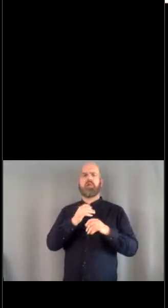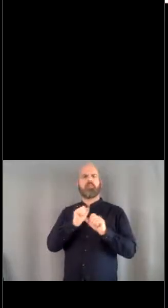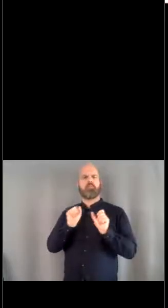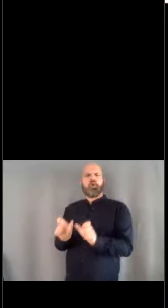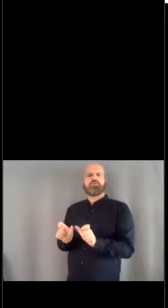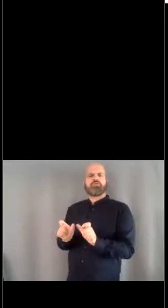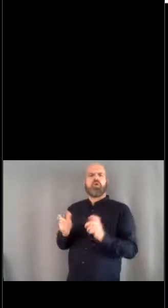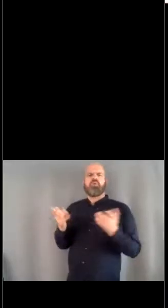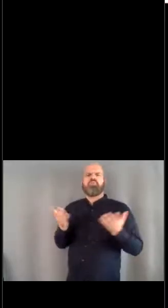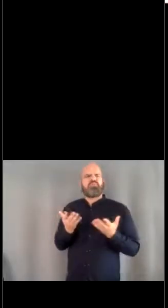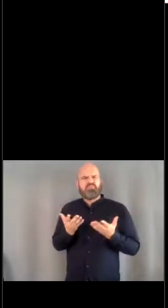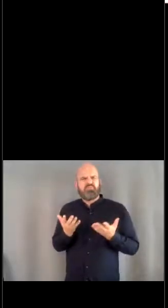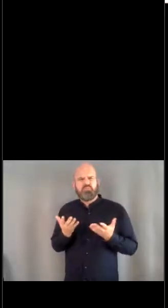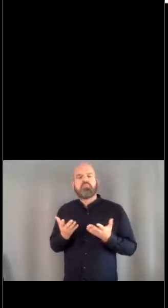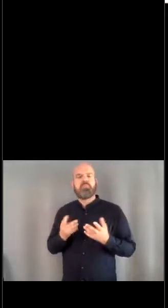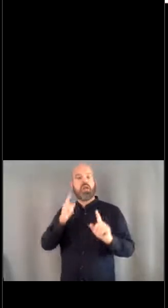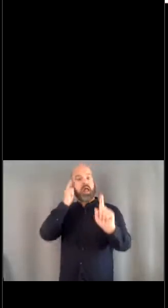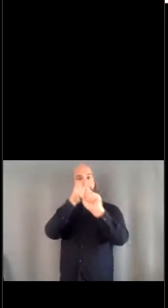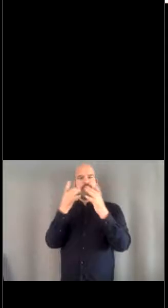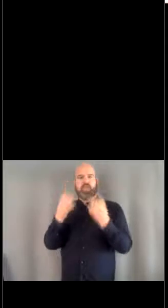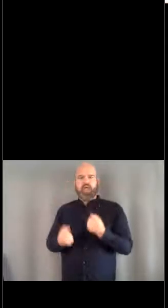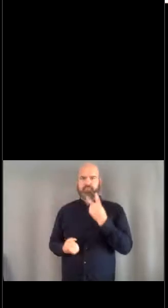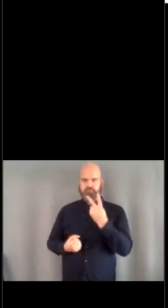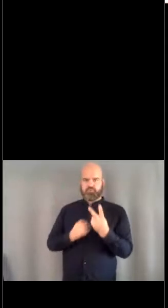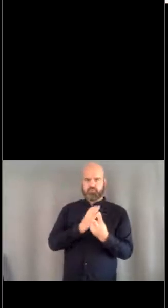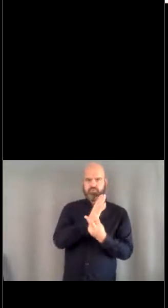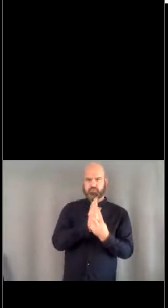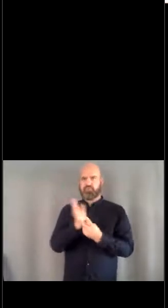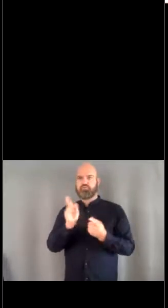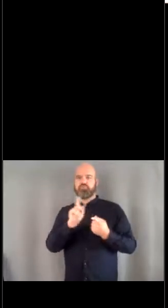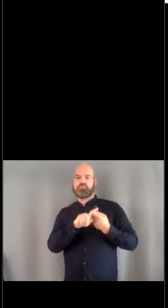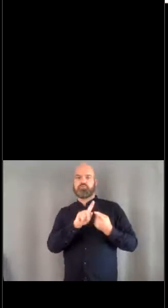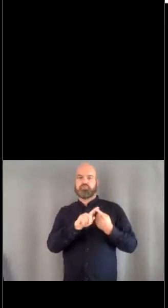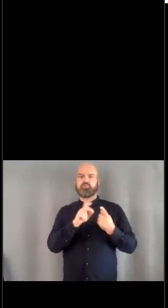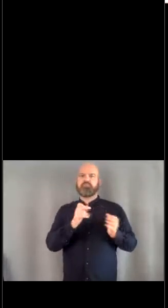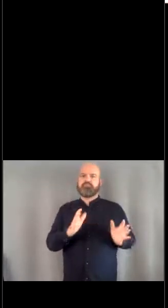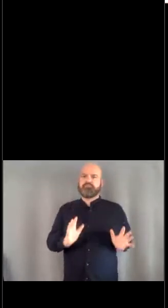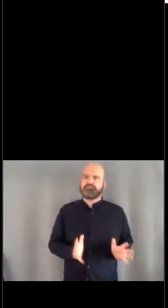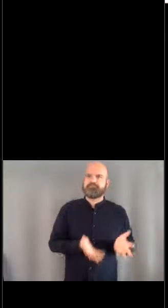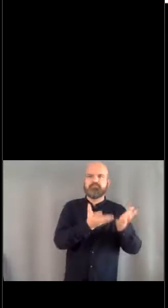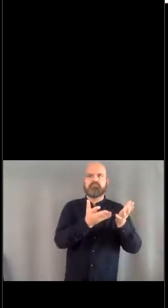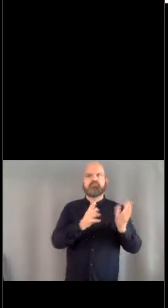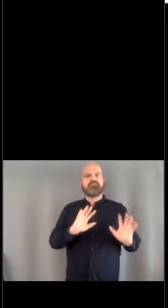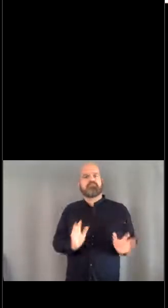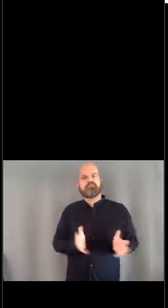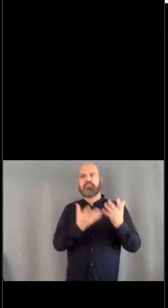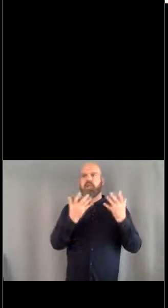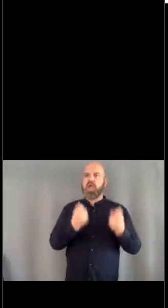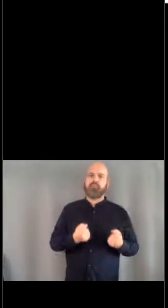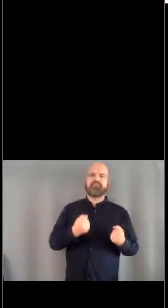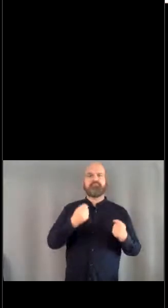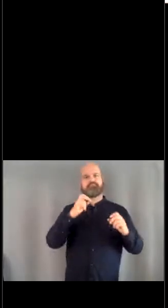One is income support to try to provide a minimum level of income. A level of income in society is determined